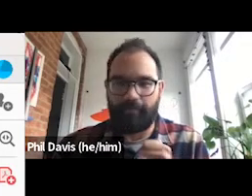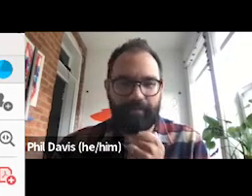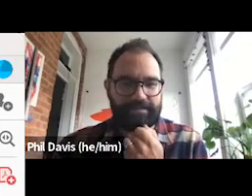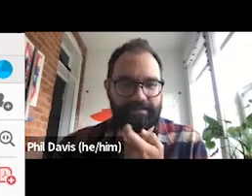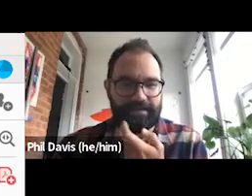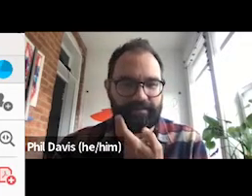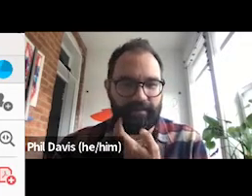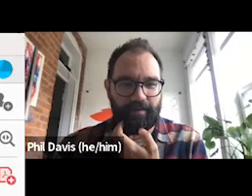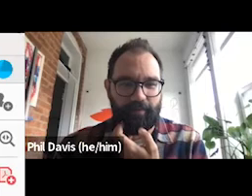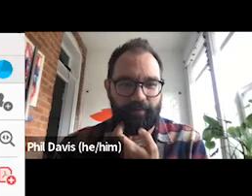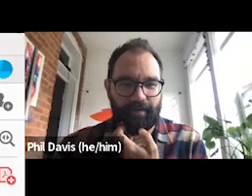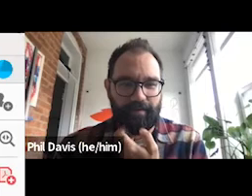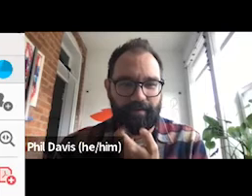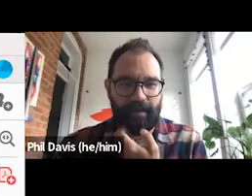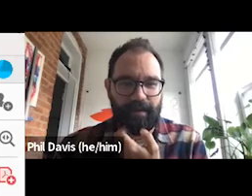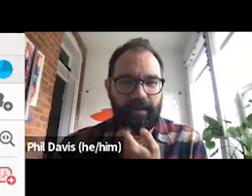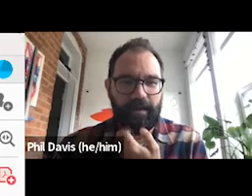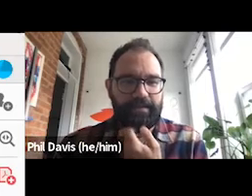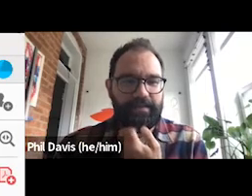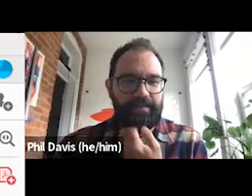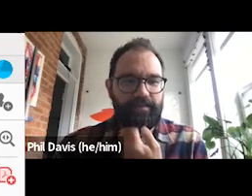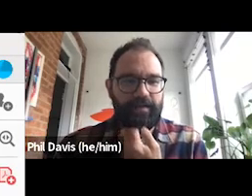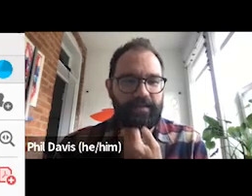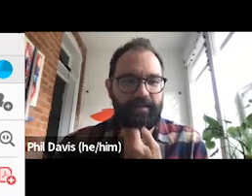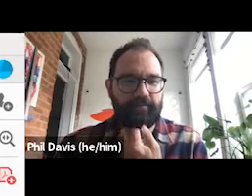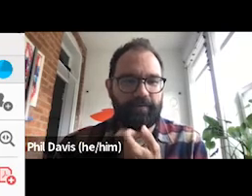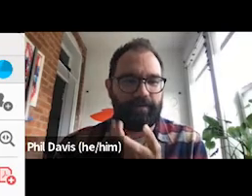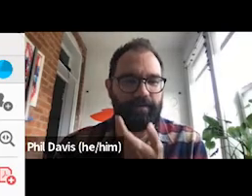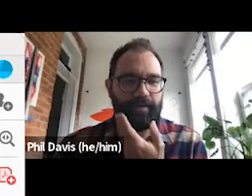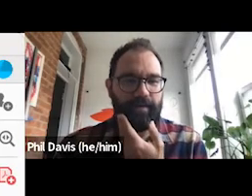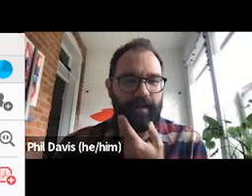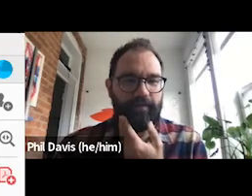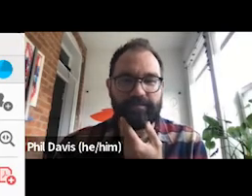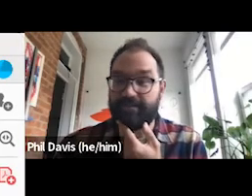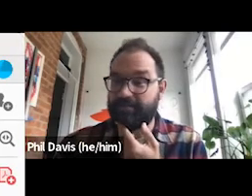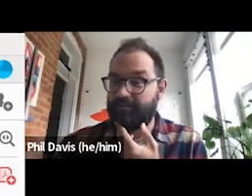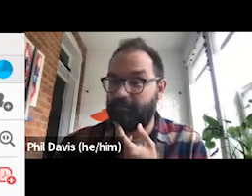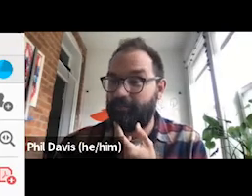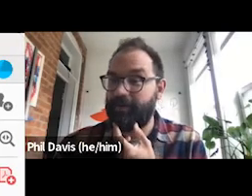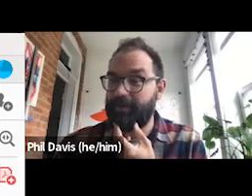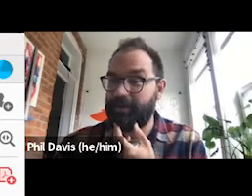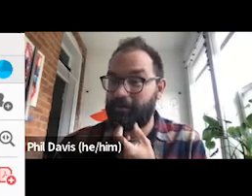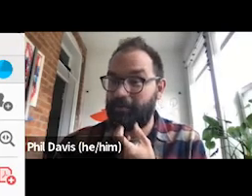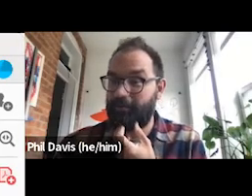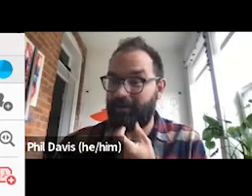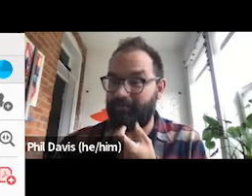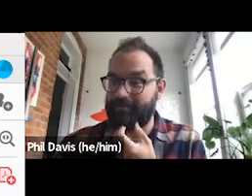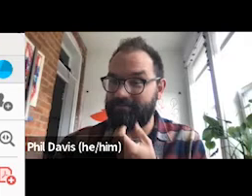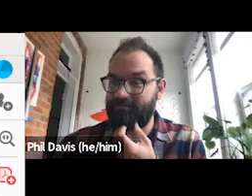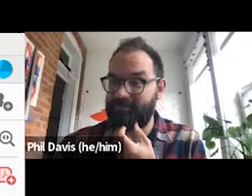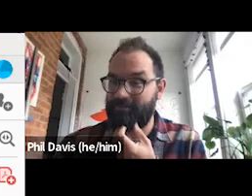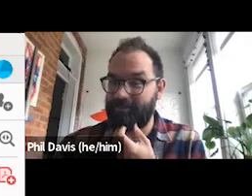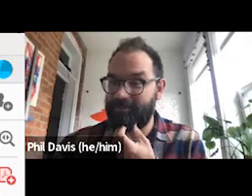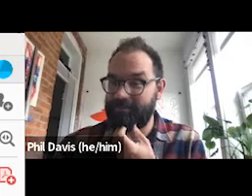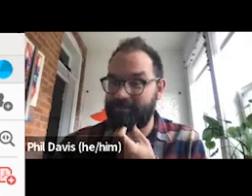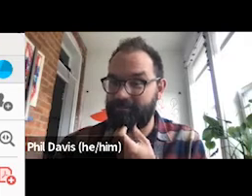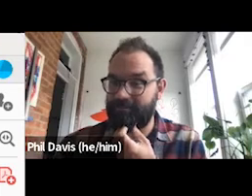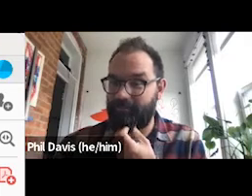It is really important. And the thing too I think I learned, I was pretty new when I was doing this in term of